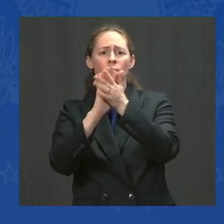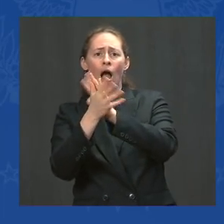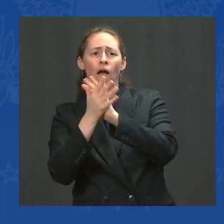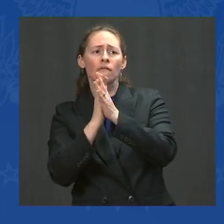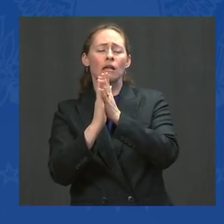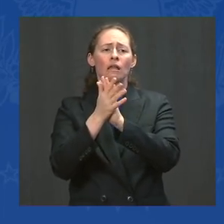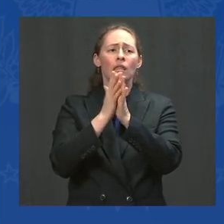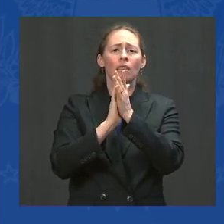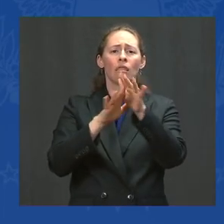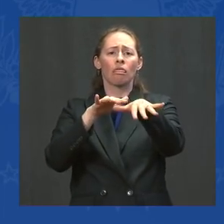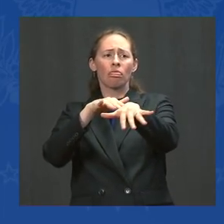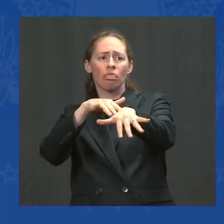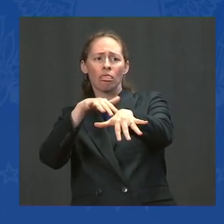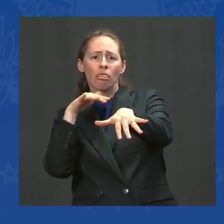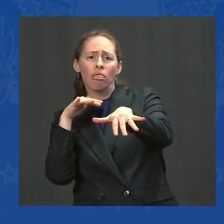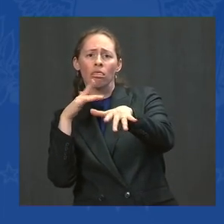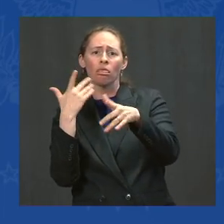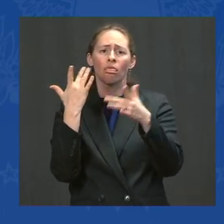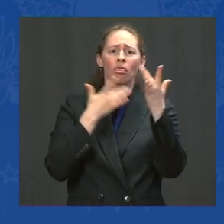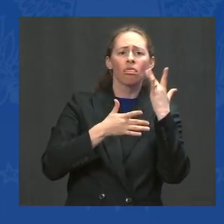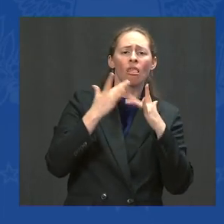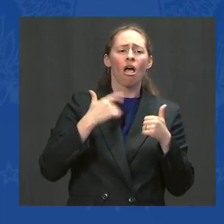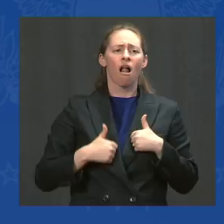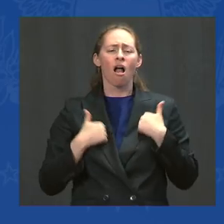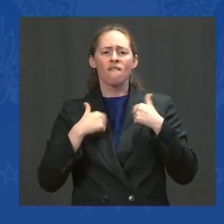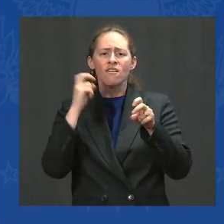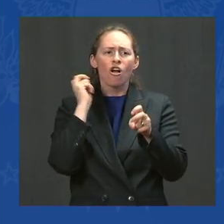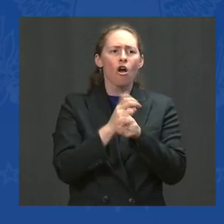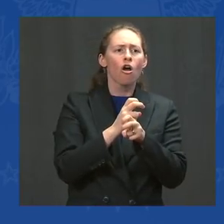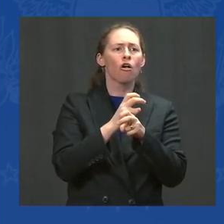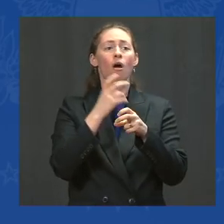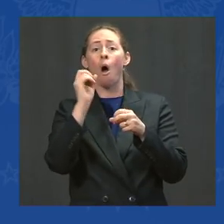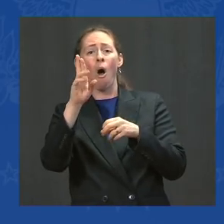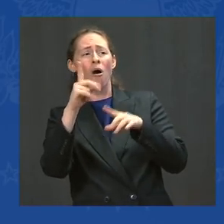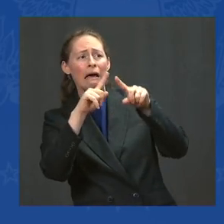or waiting for slow, spotty Internet to connect them to the world.